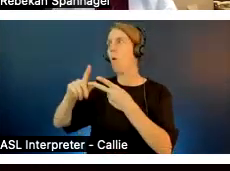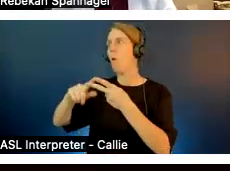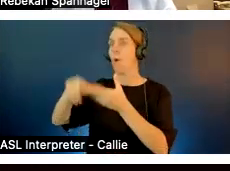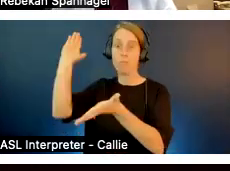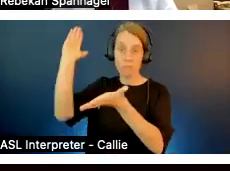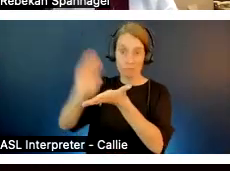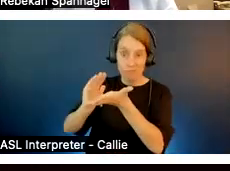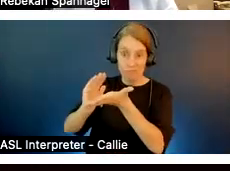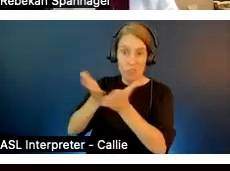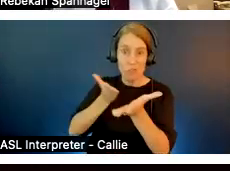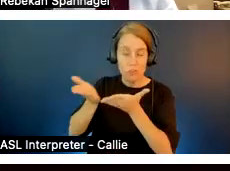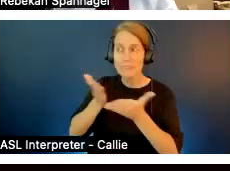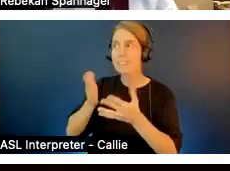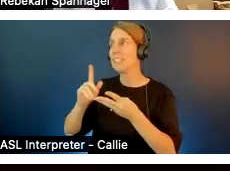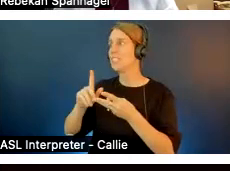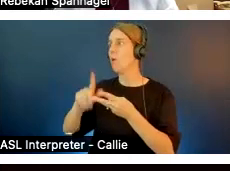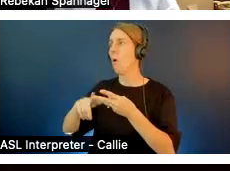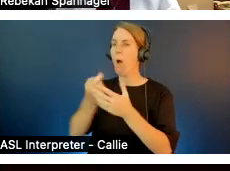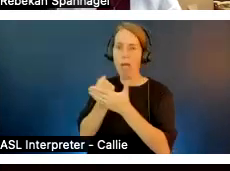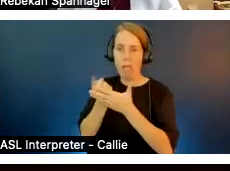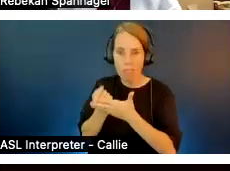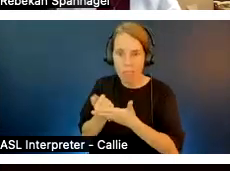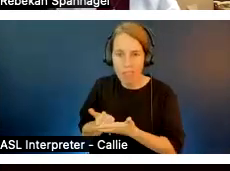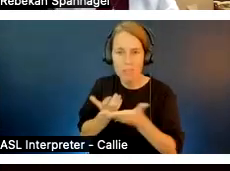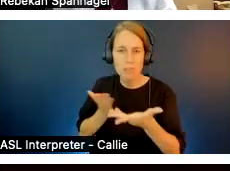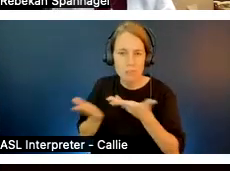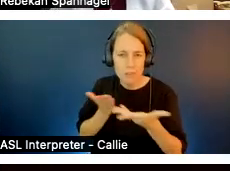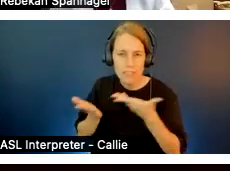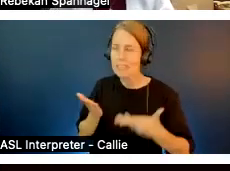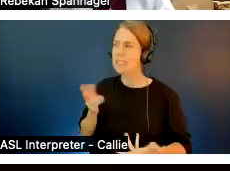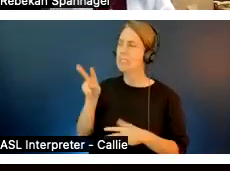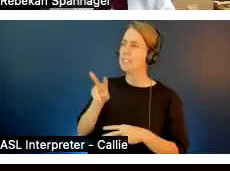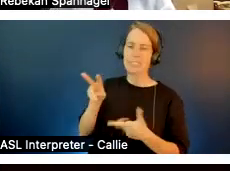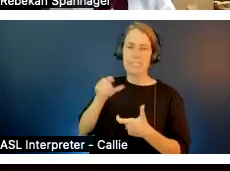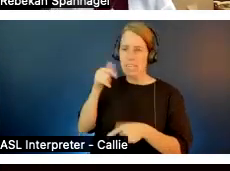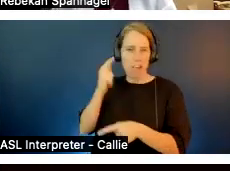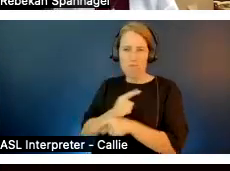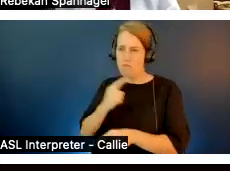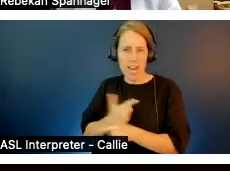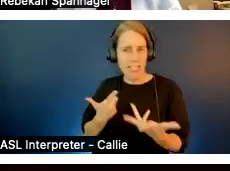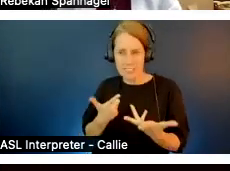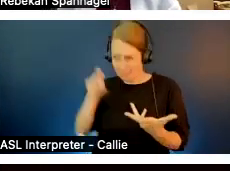think is appropriate so you have a constitutional right as a medicaid beneficiary to notice and to